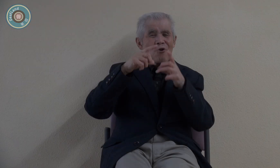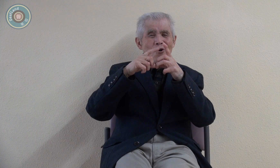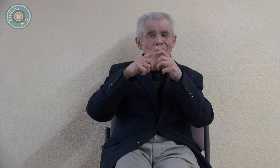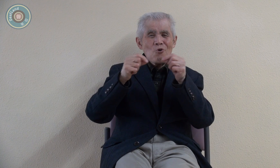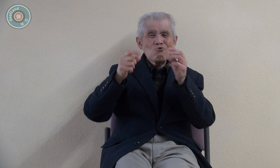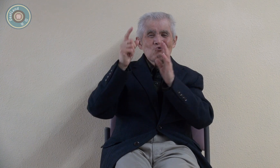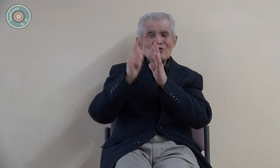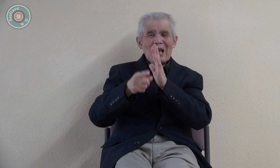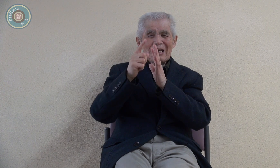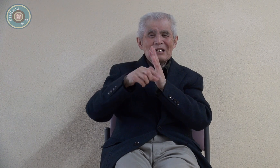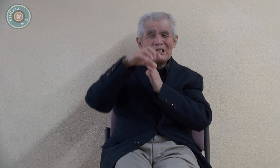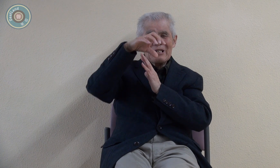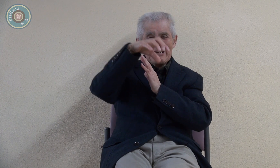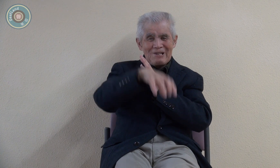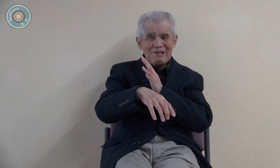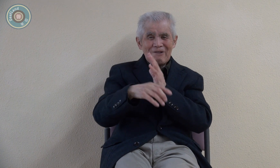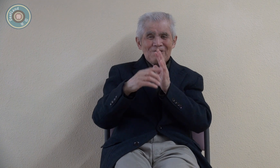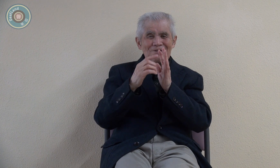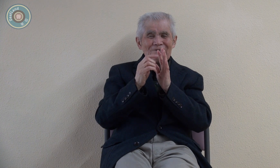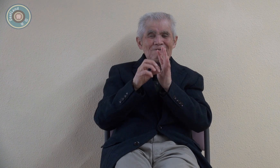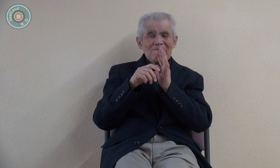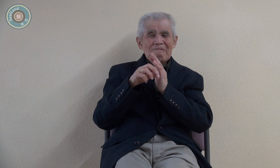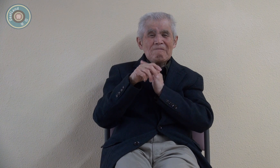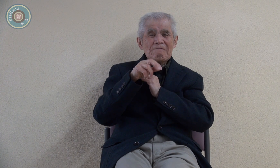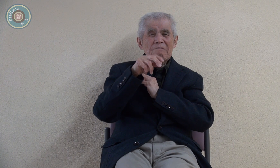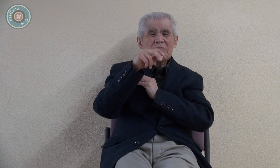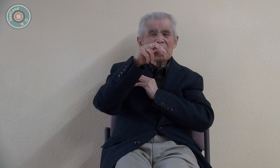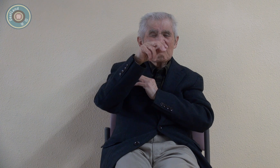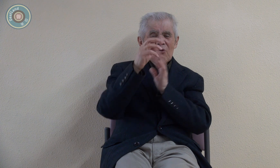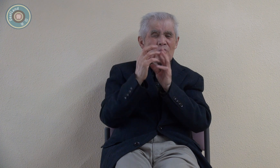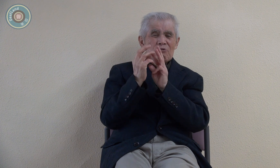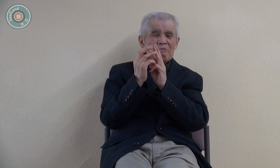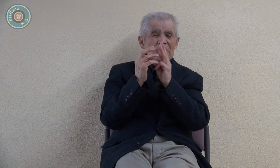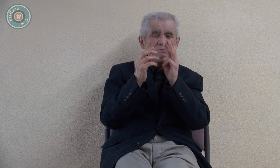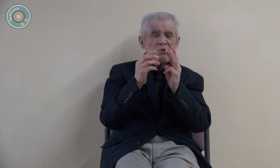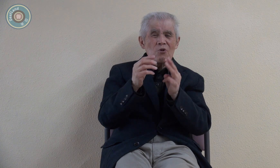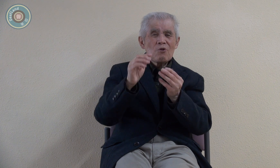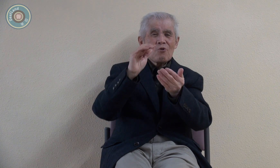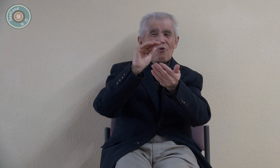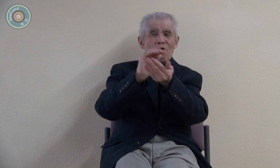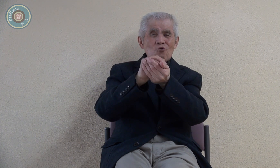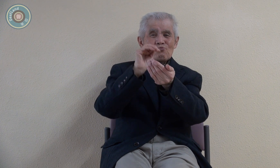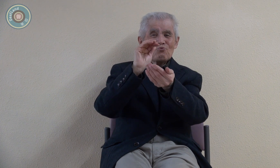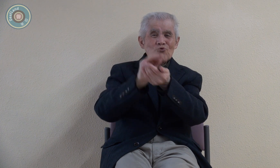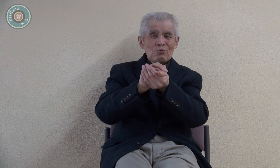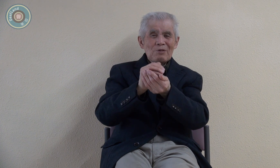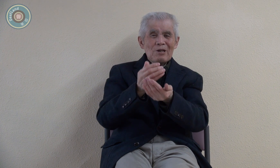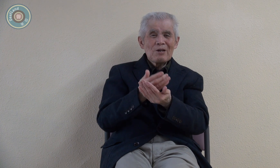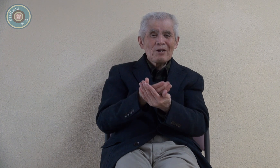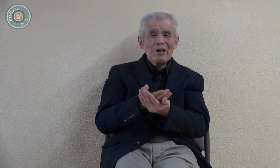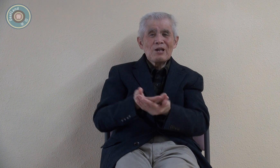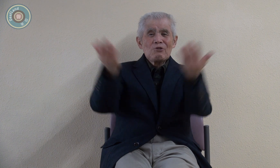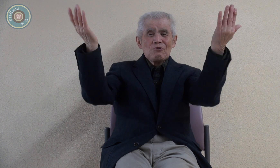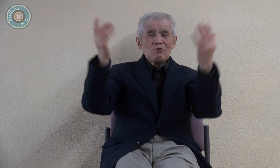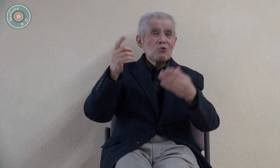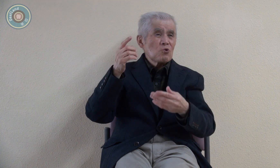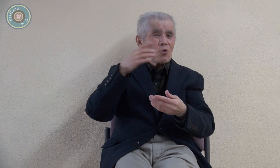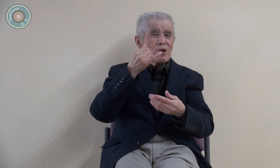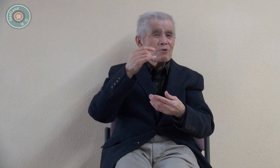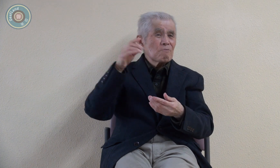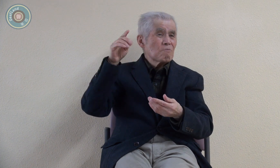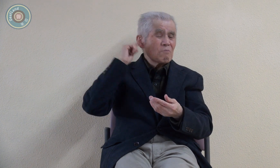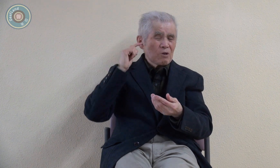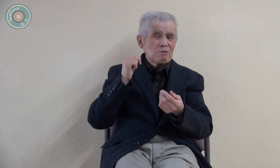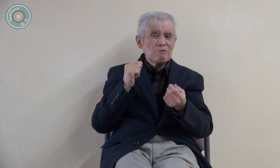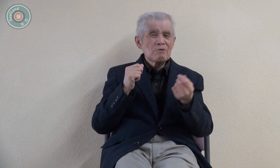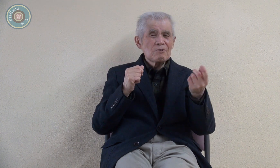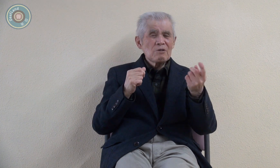My mother happened to hear that they were distributing rice balls at Kokutaiji